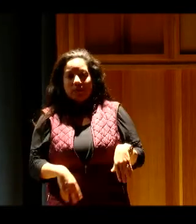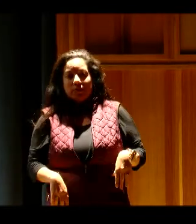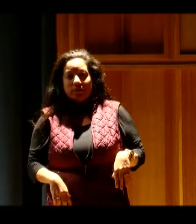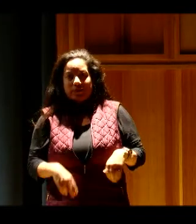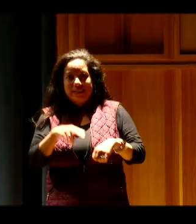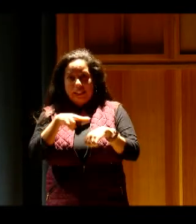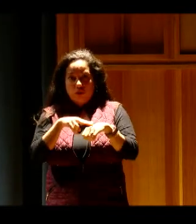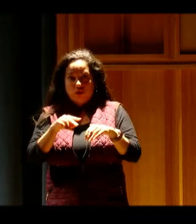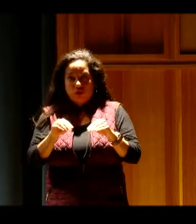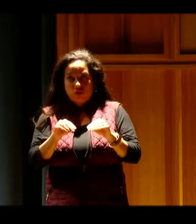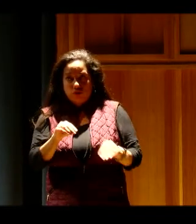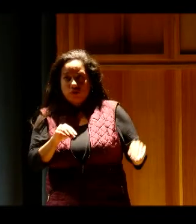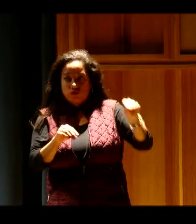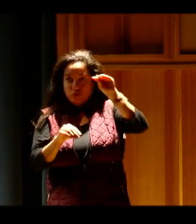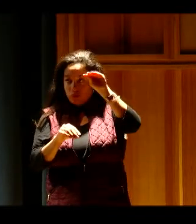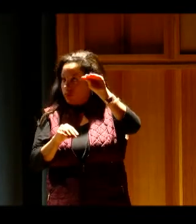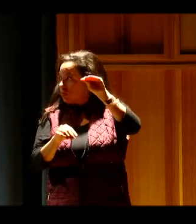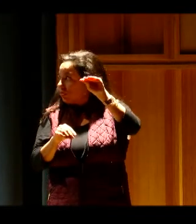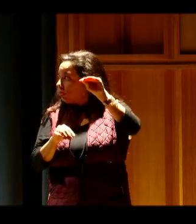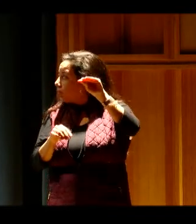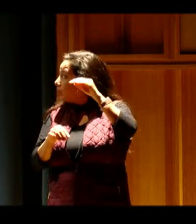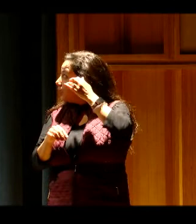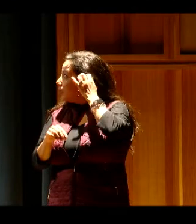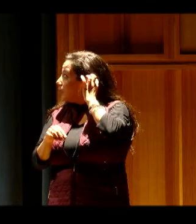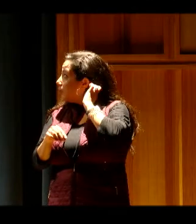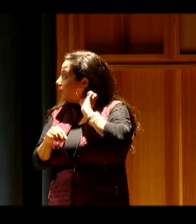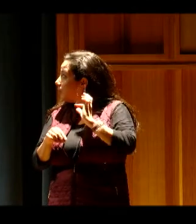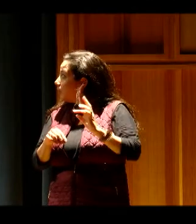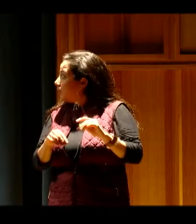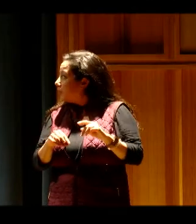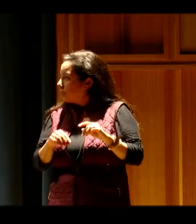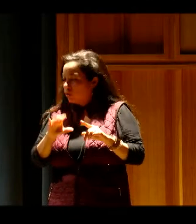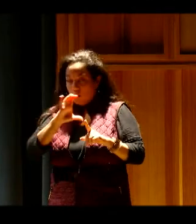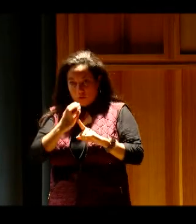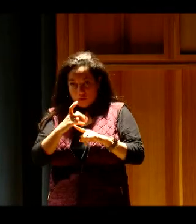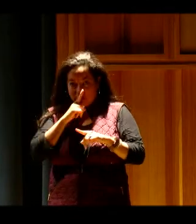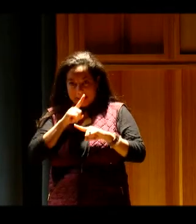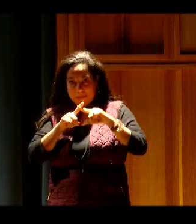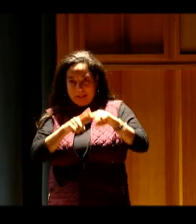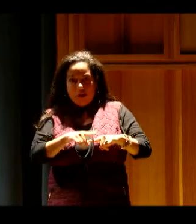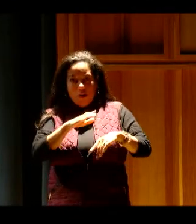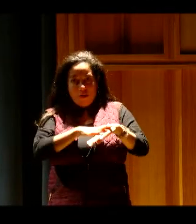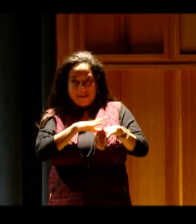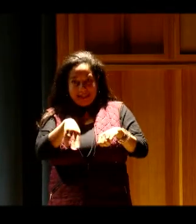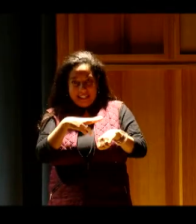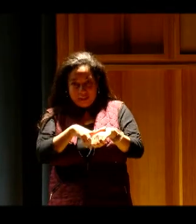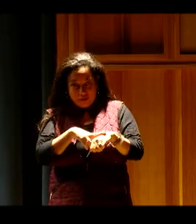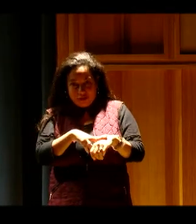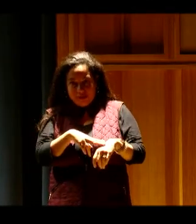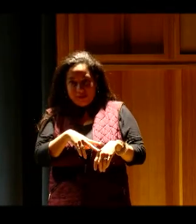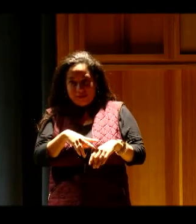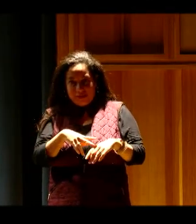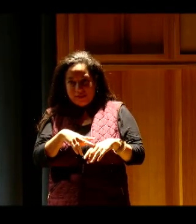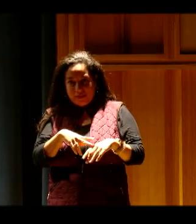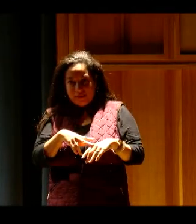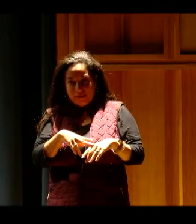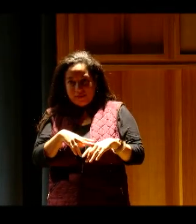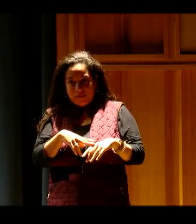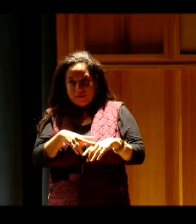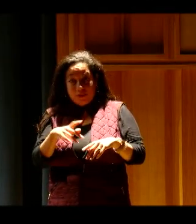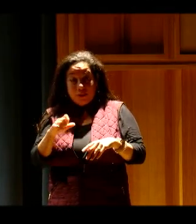Which is subject to nature. It is a category, of nature not its master.